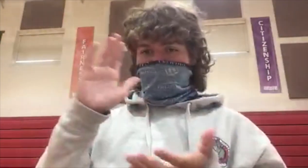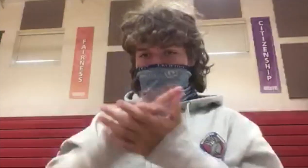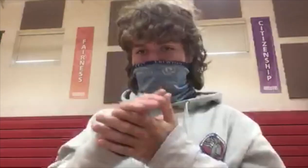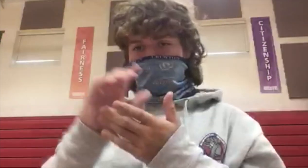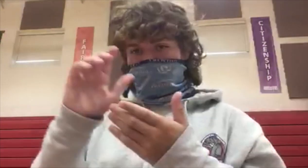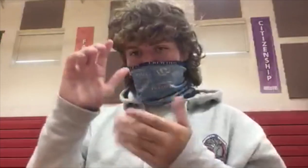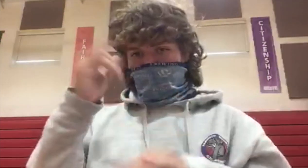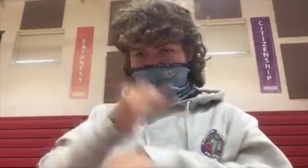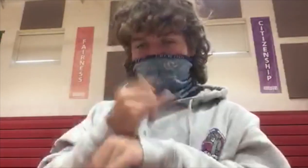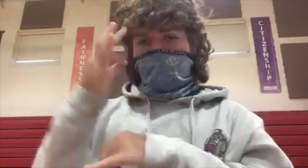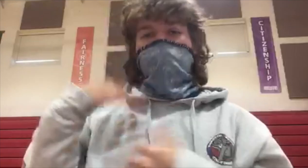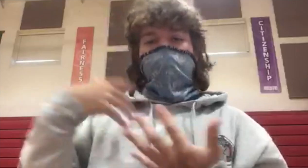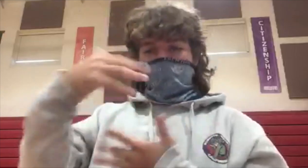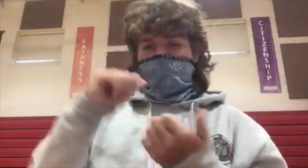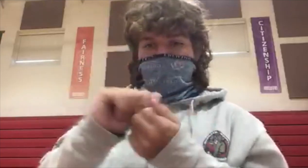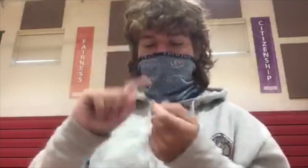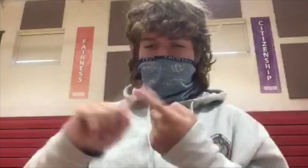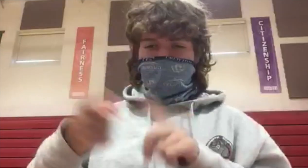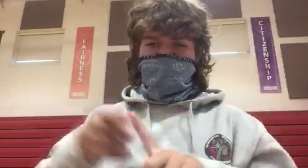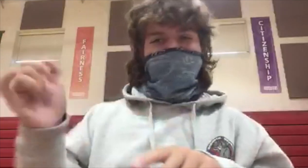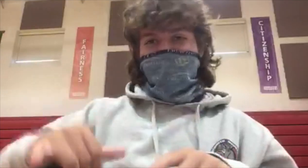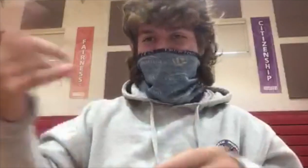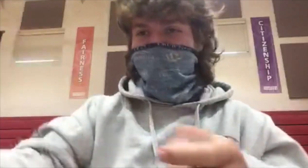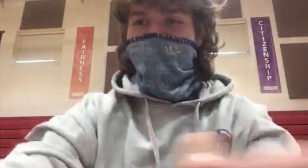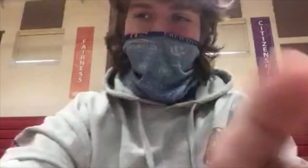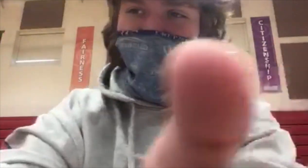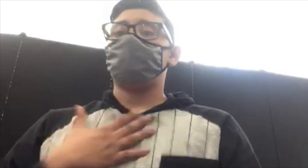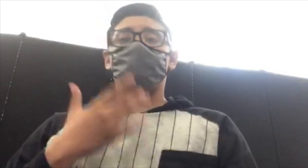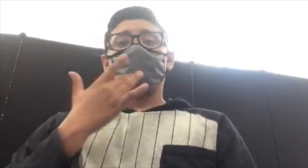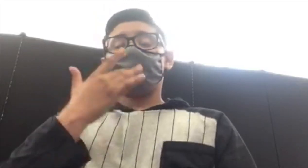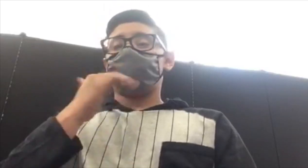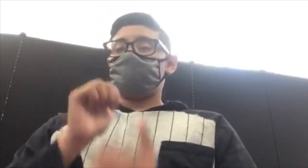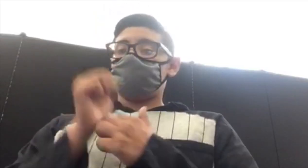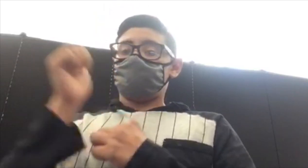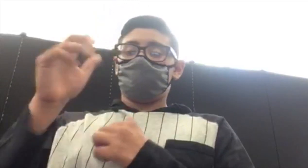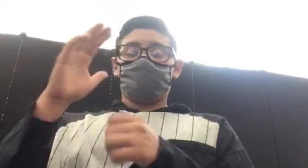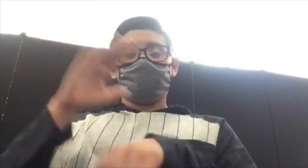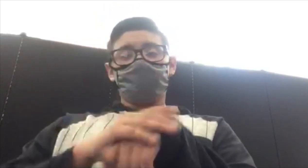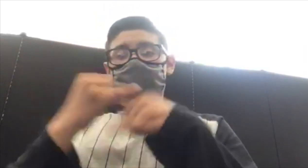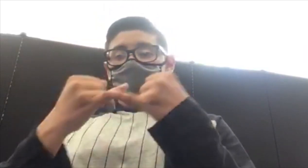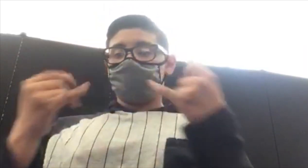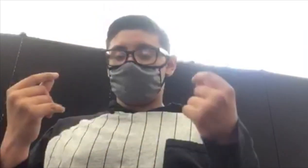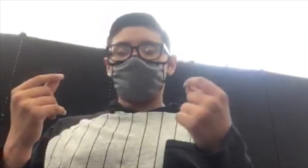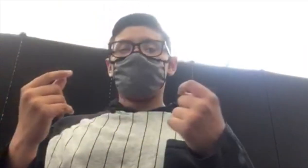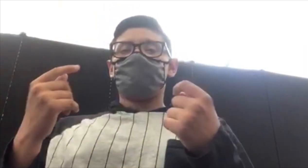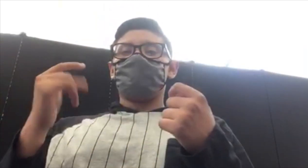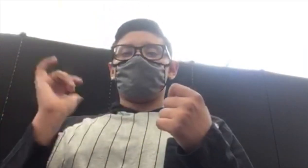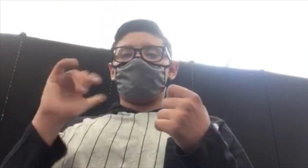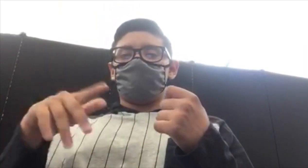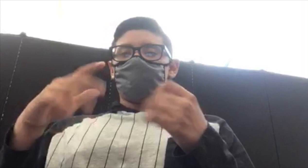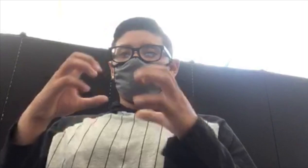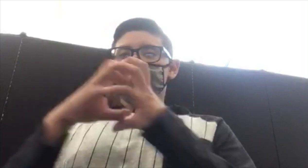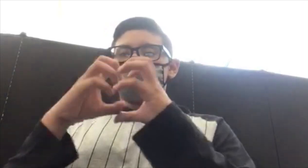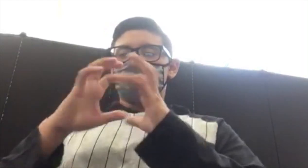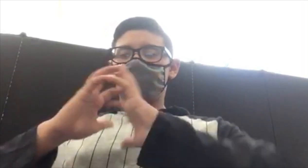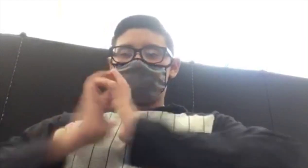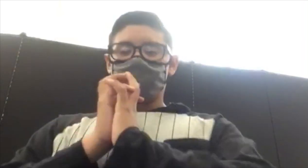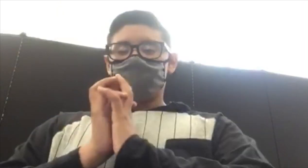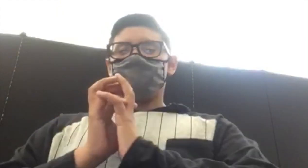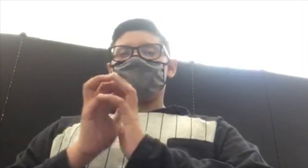but I would rather be in school on campus so I can hang out with my friends. My favorite part of distance learning.